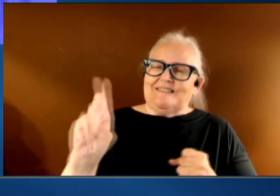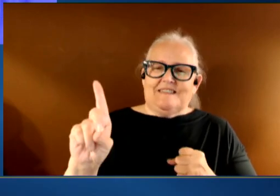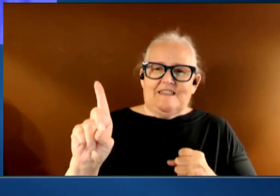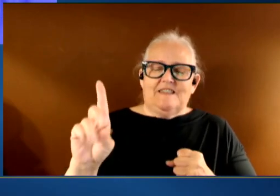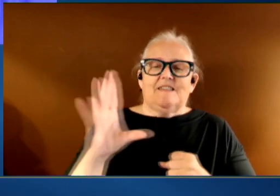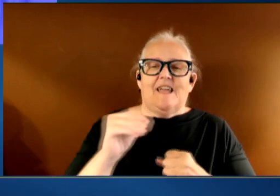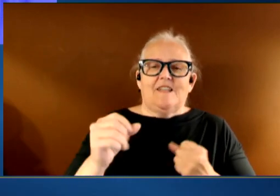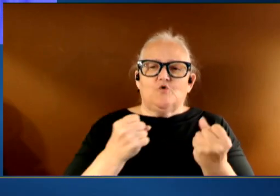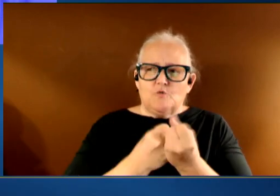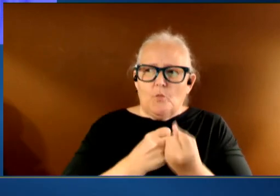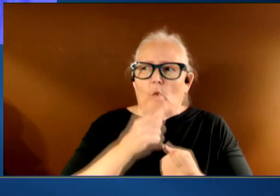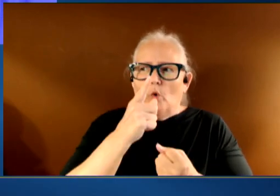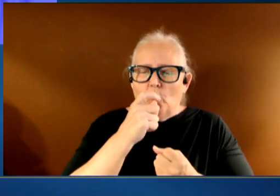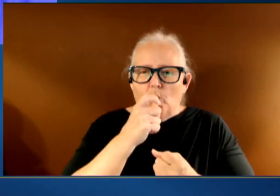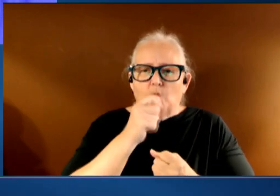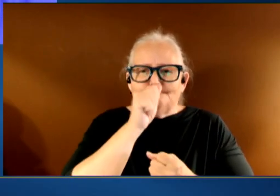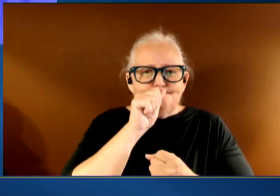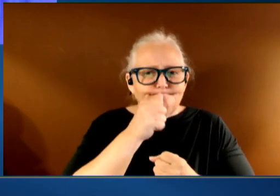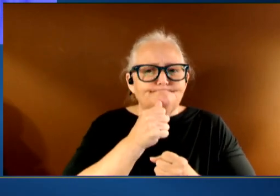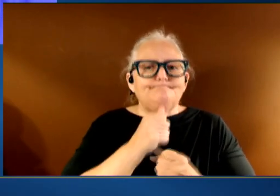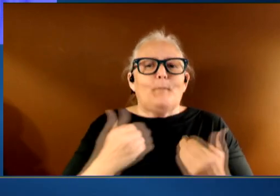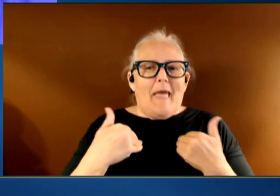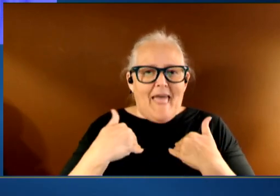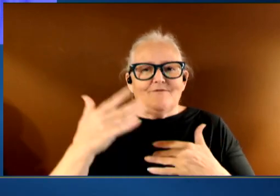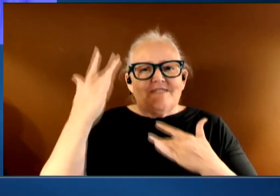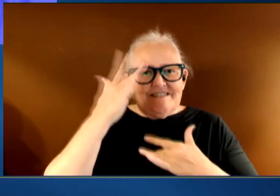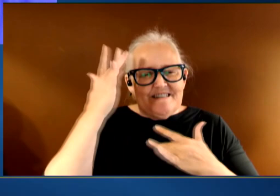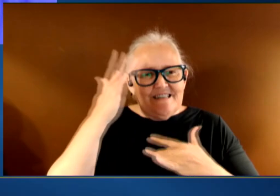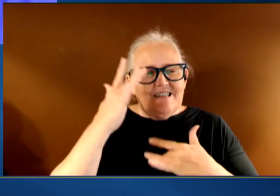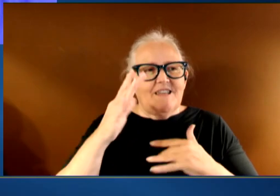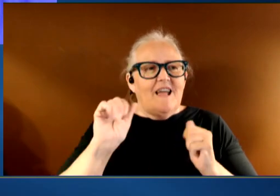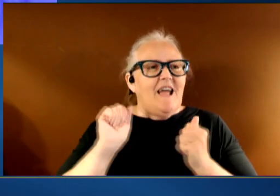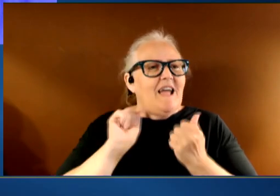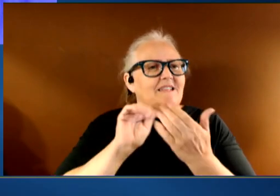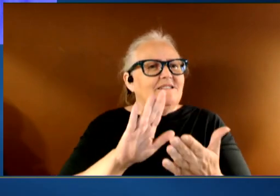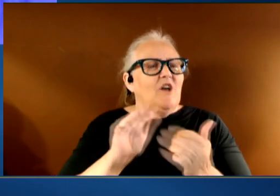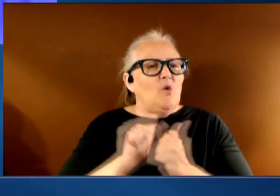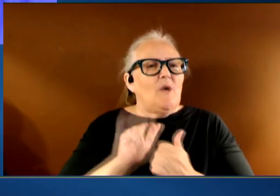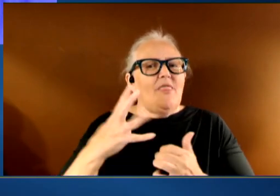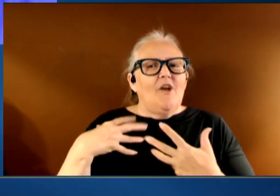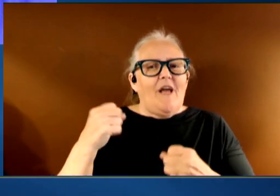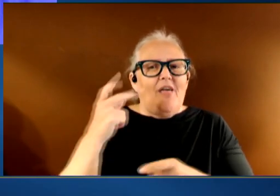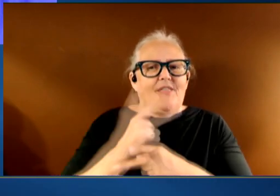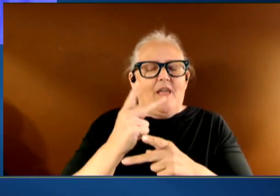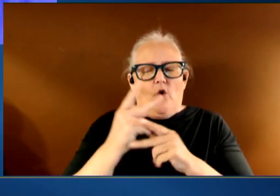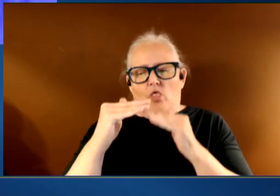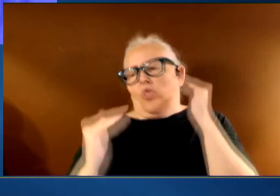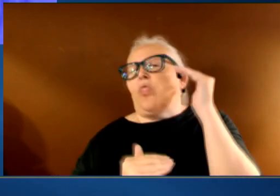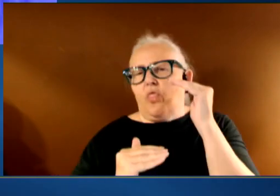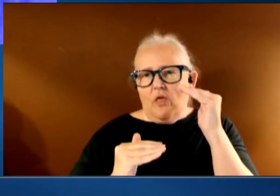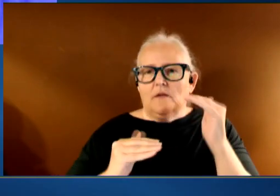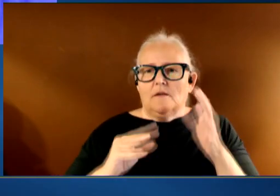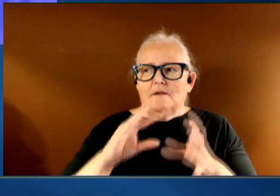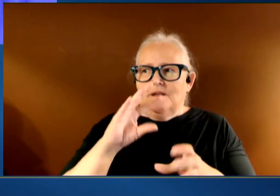the disease and addressing healthcare disparities that exist in communities, in too many communities